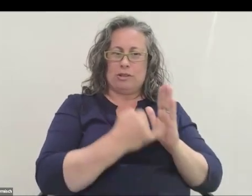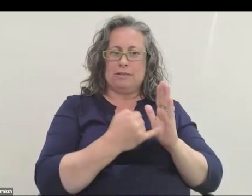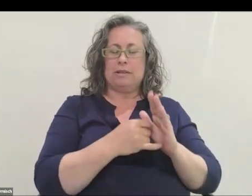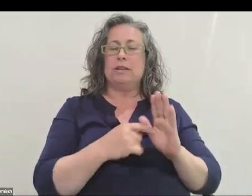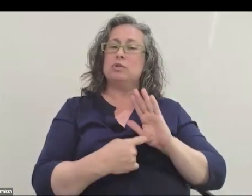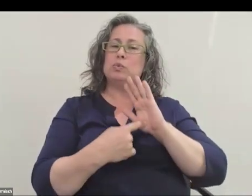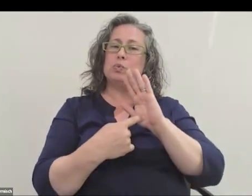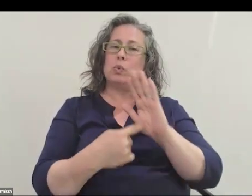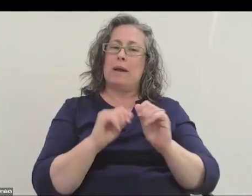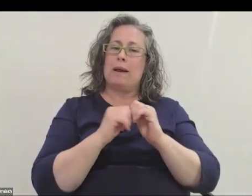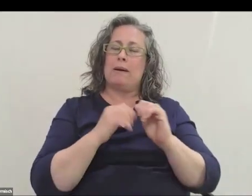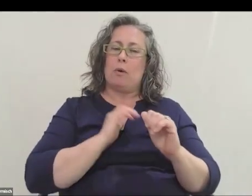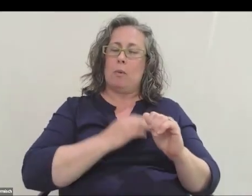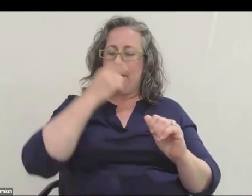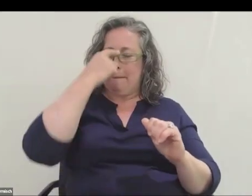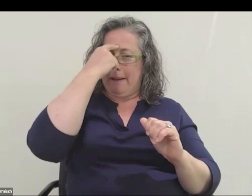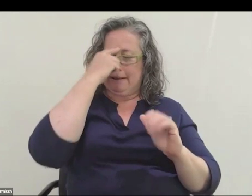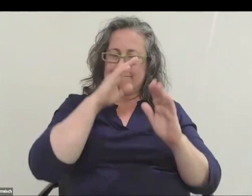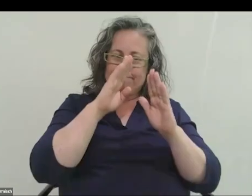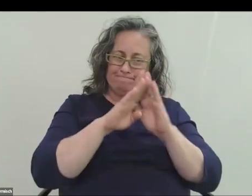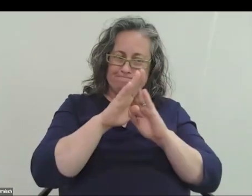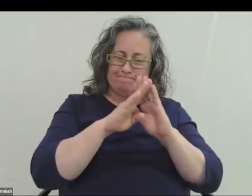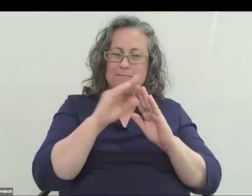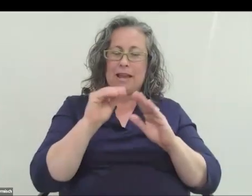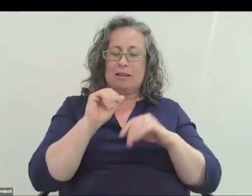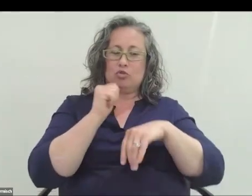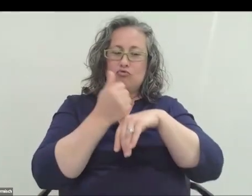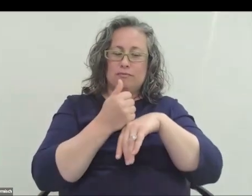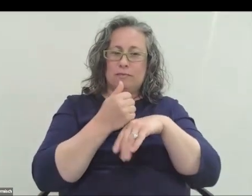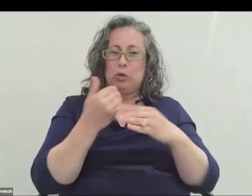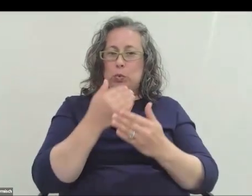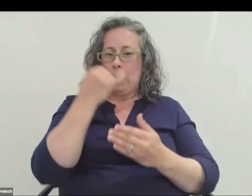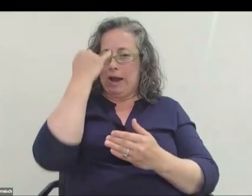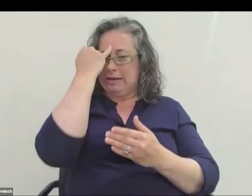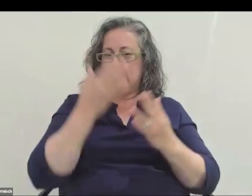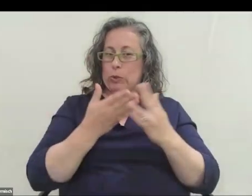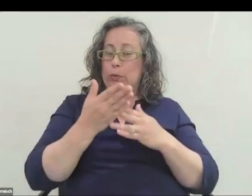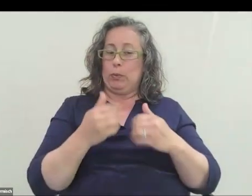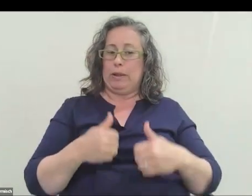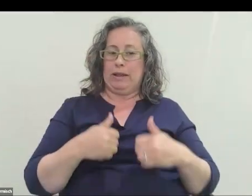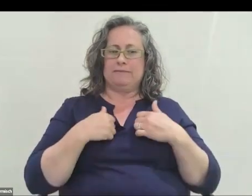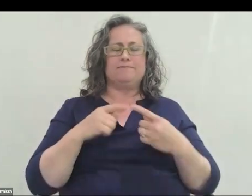It shows how our minds develop and create new ideas throughout life.